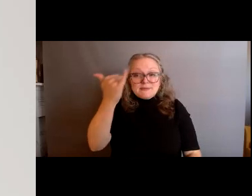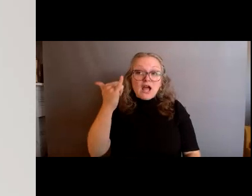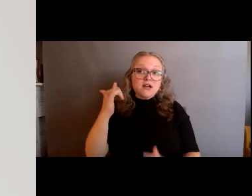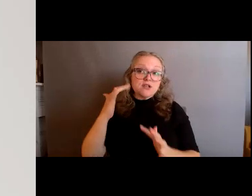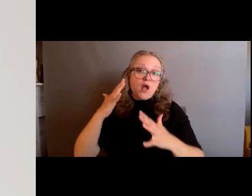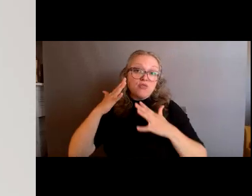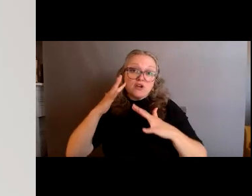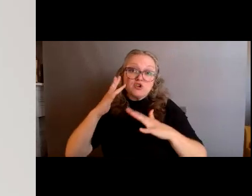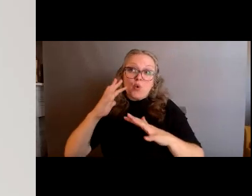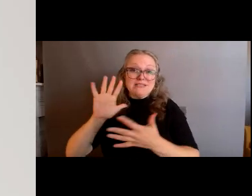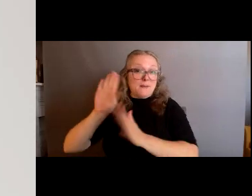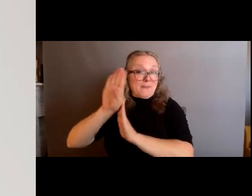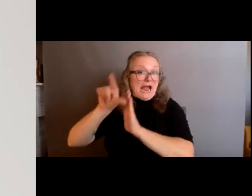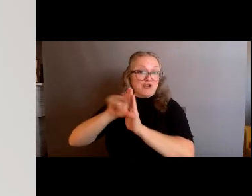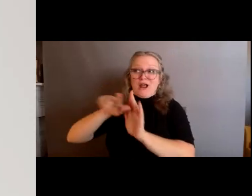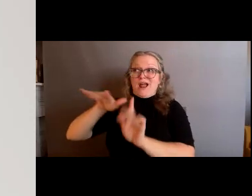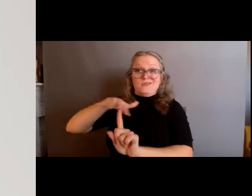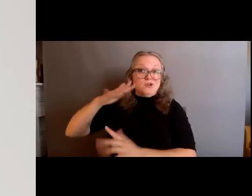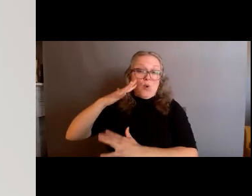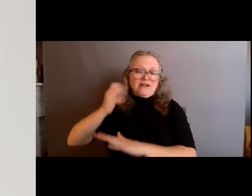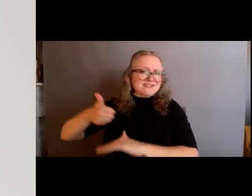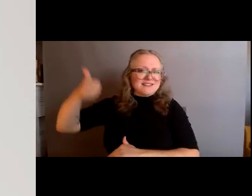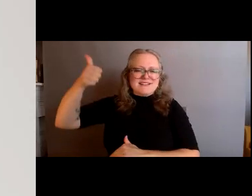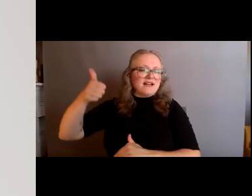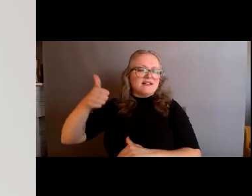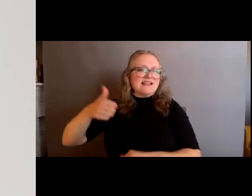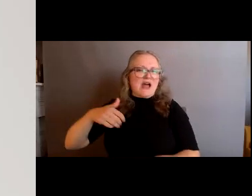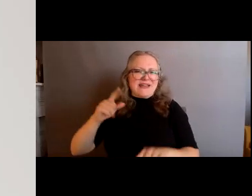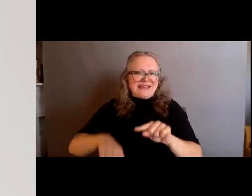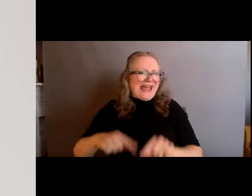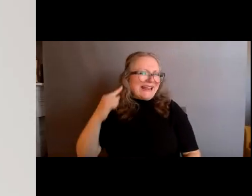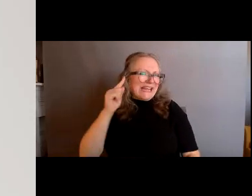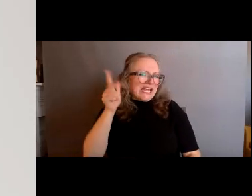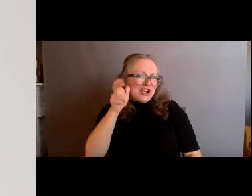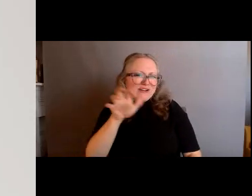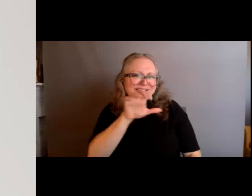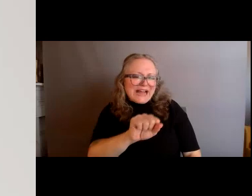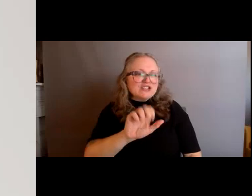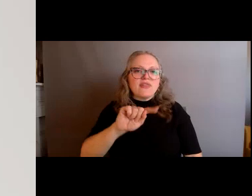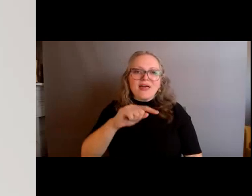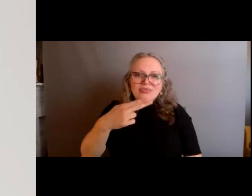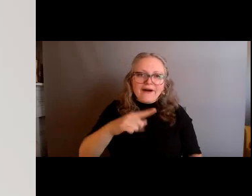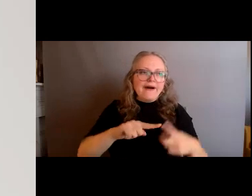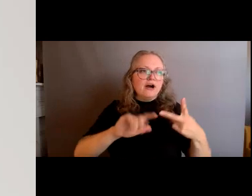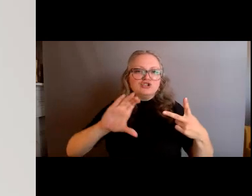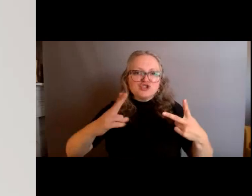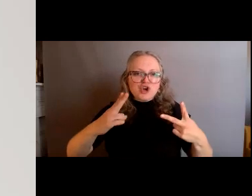sounds that they hear. Chances of success.